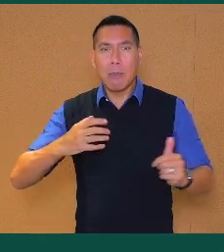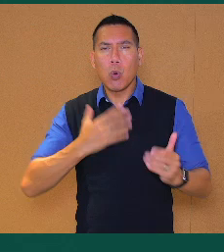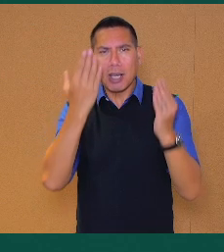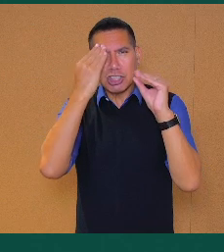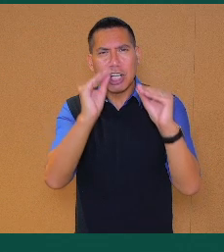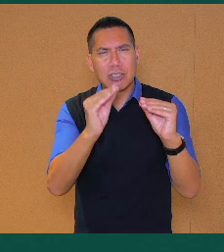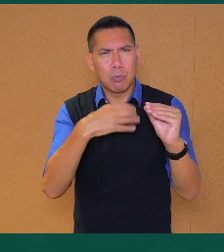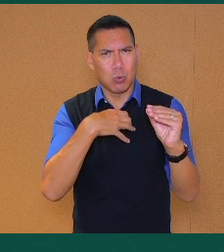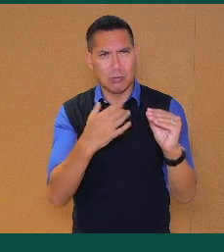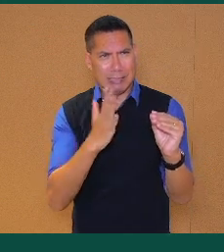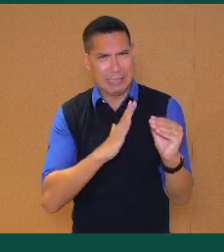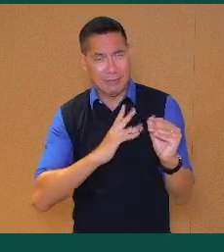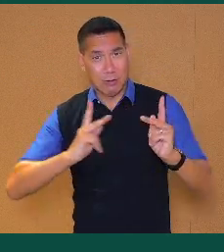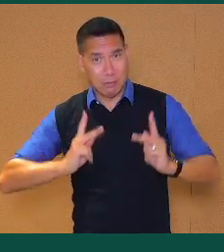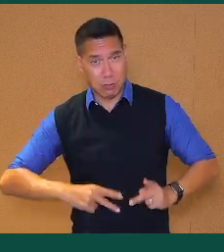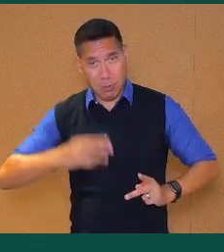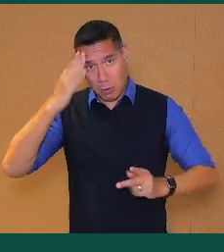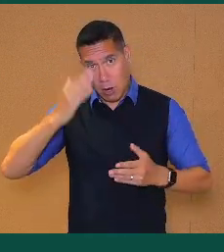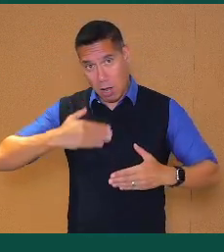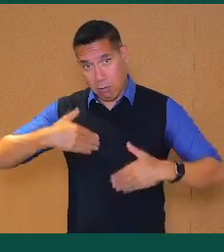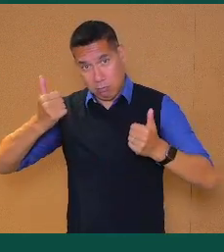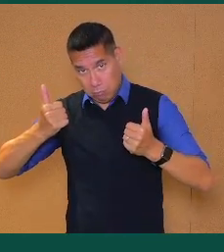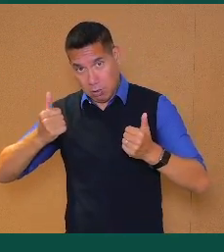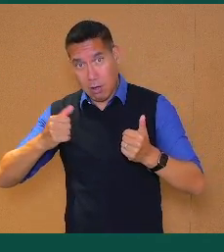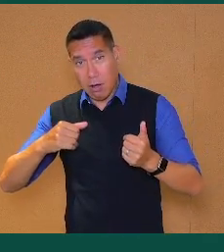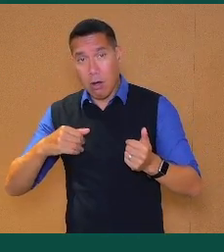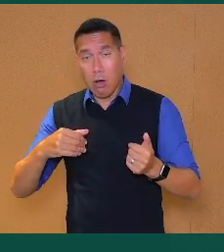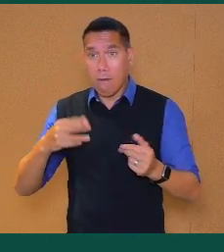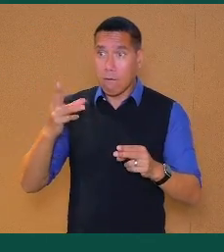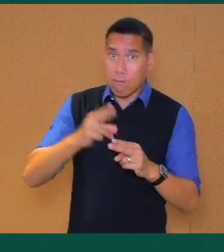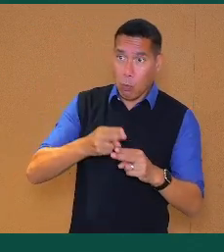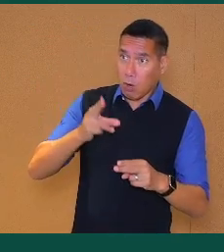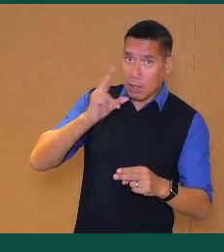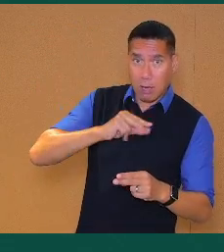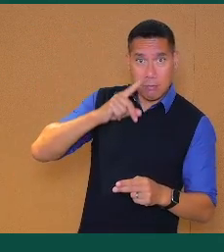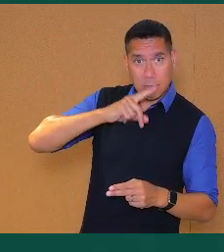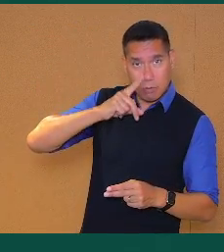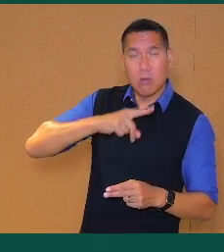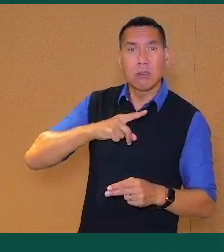We need more education and awareness around the support available for physical and mental health well-being of young people. The Future Healthy Award